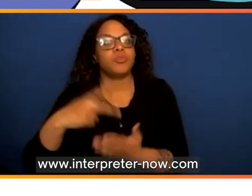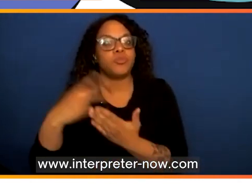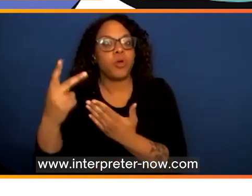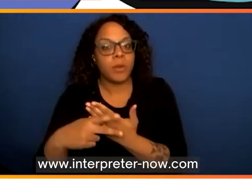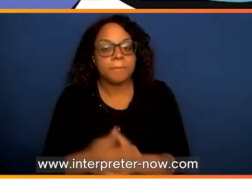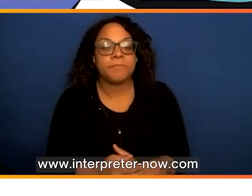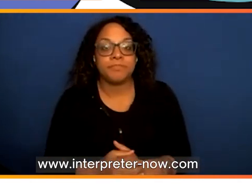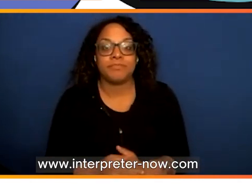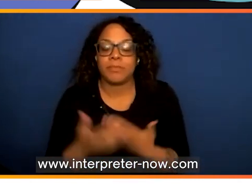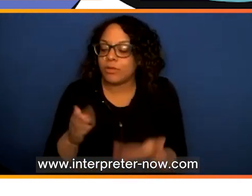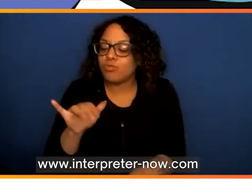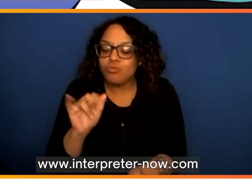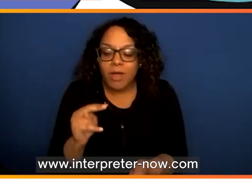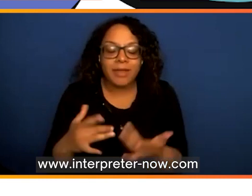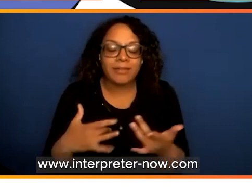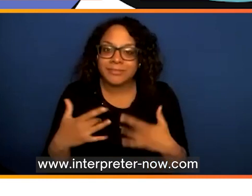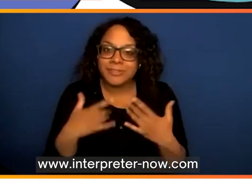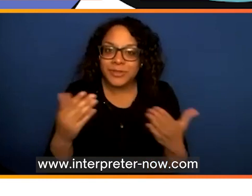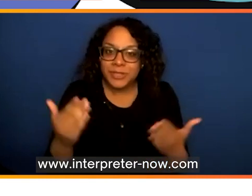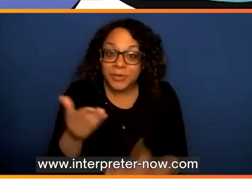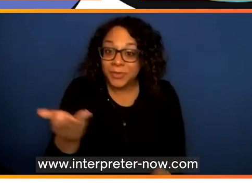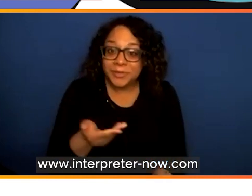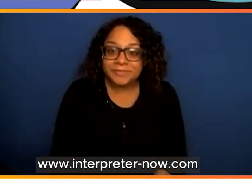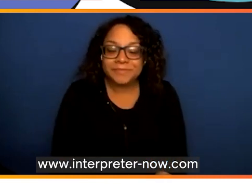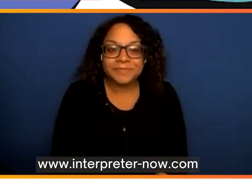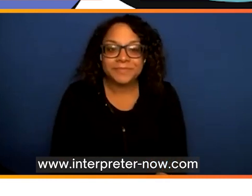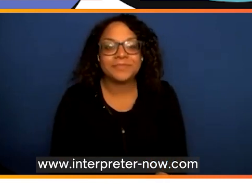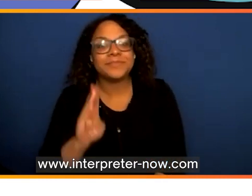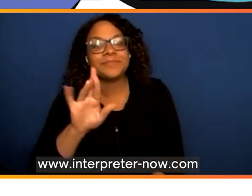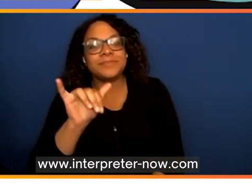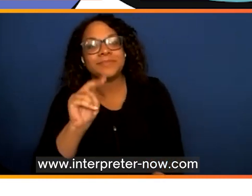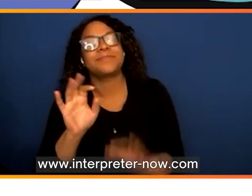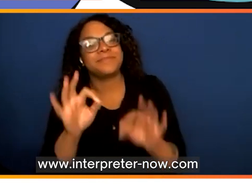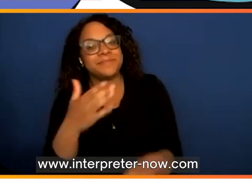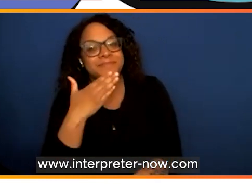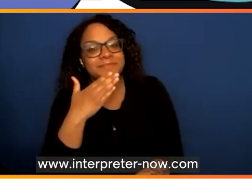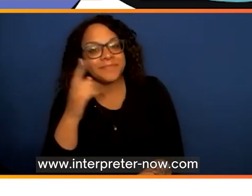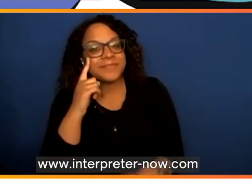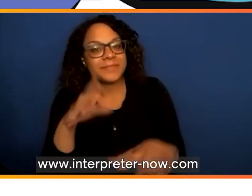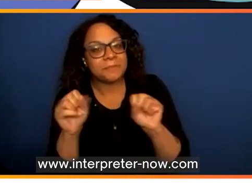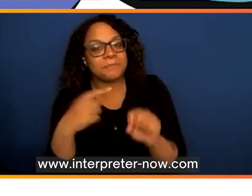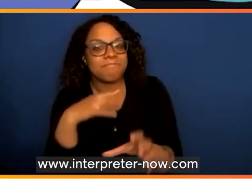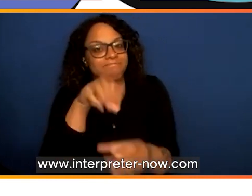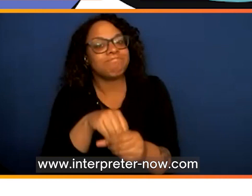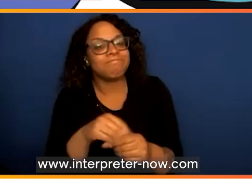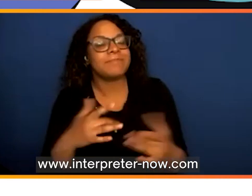Brian, super excited you're here, and welcome. Fantastic. Thank you for having me. I'm excited to be here.